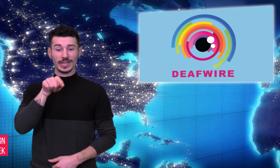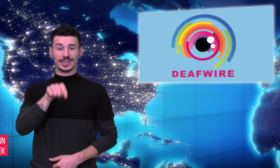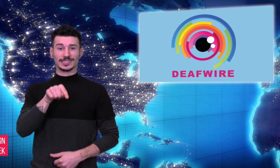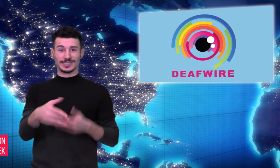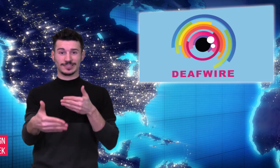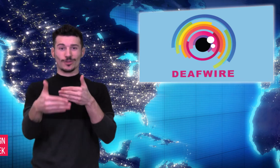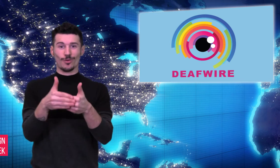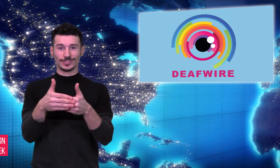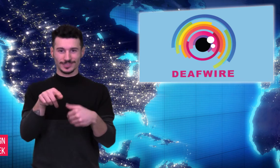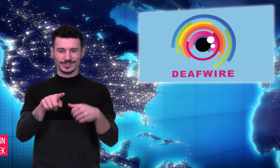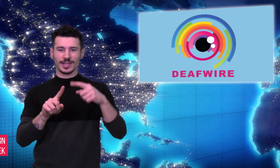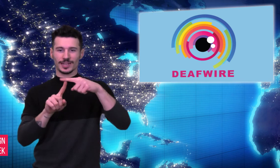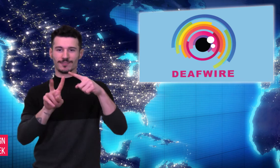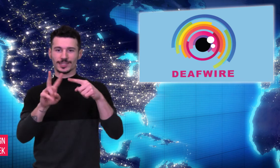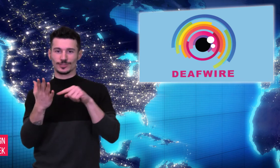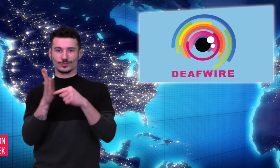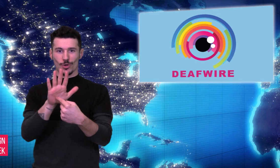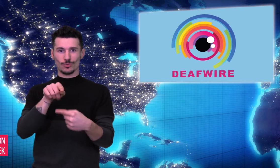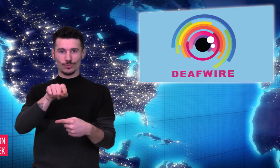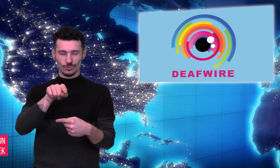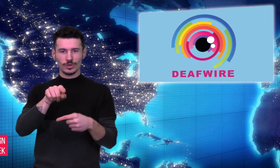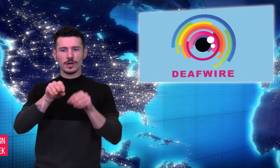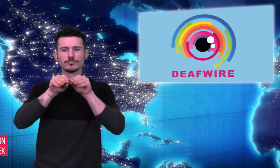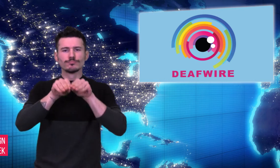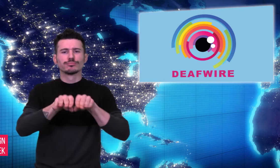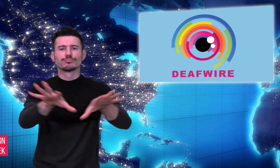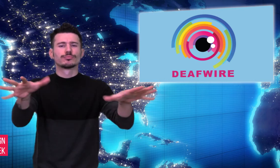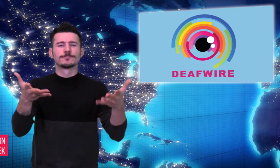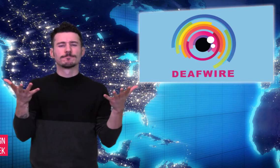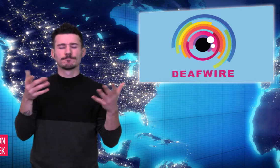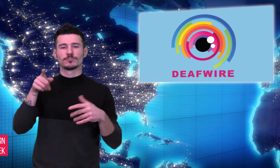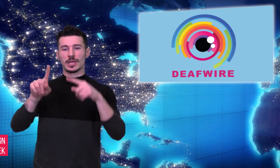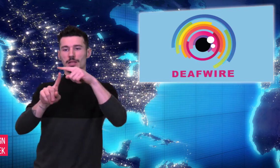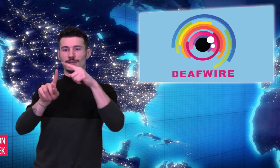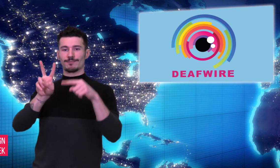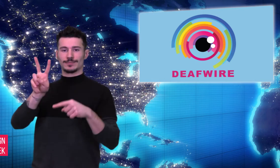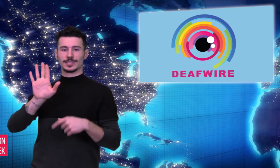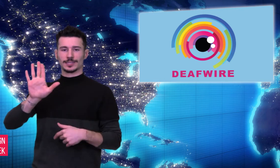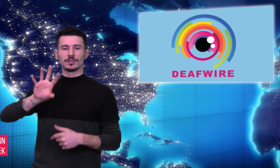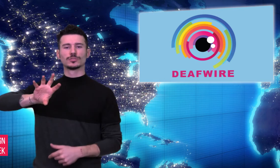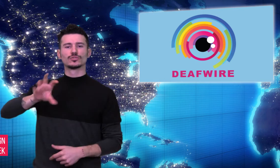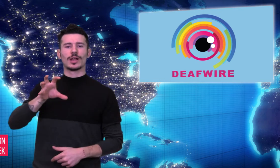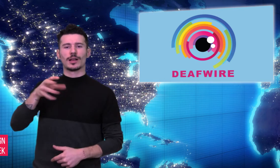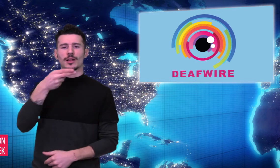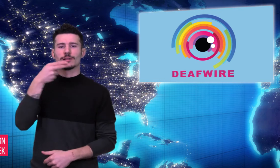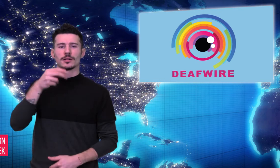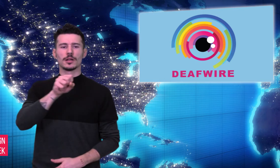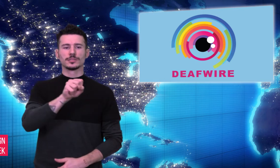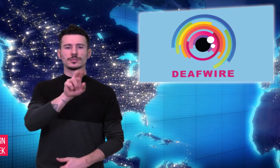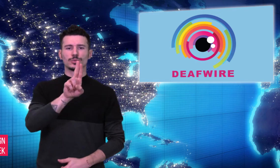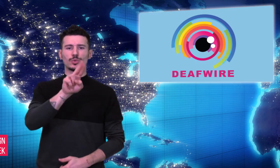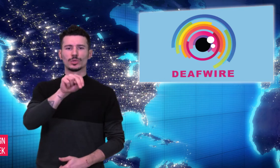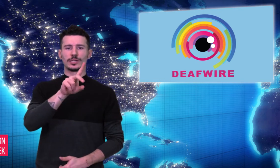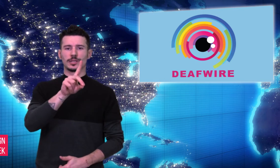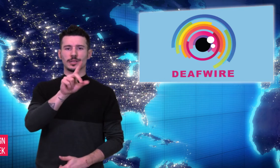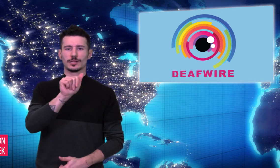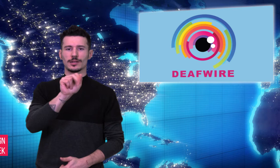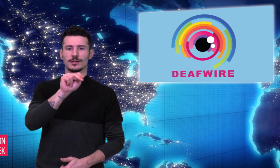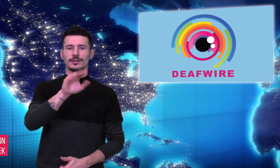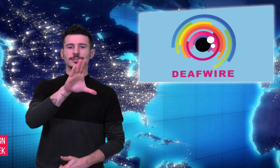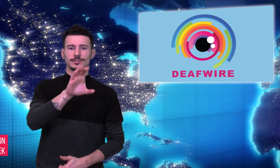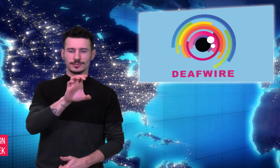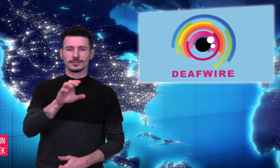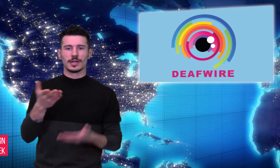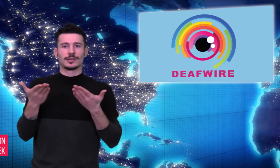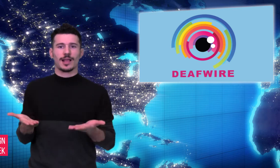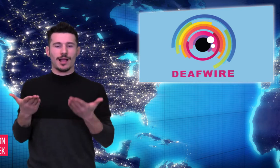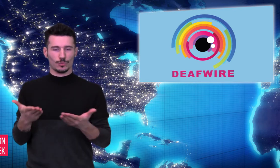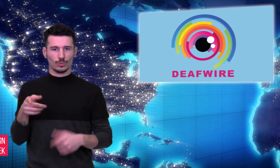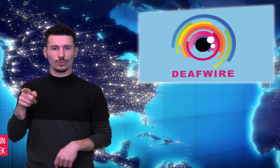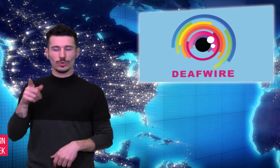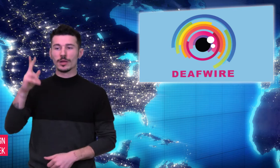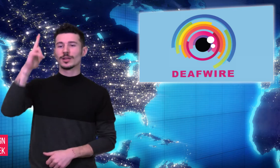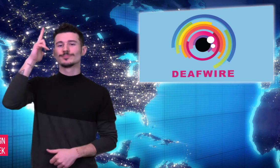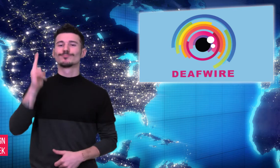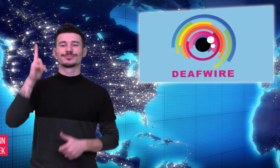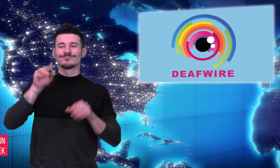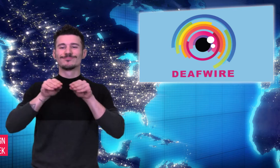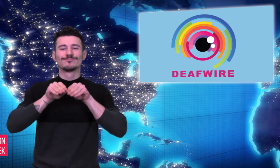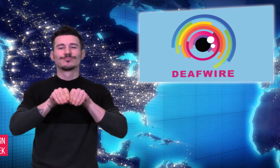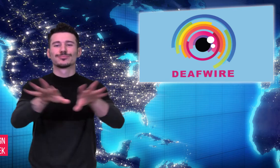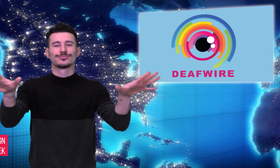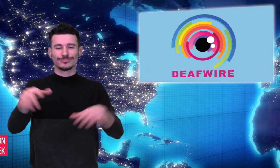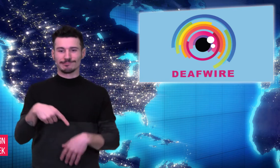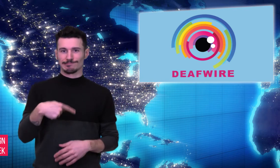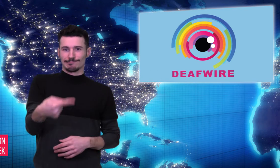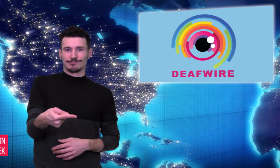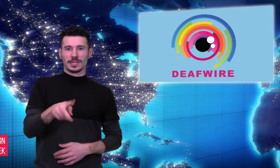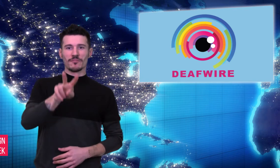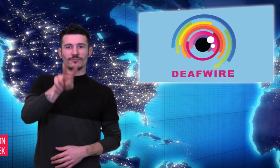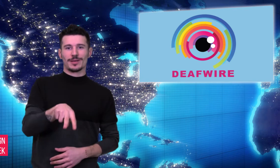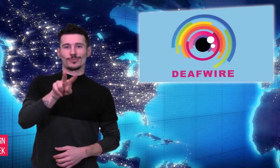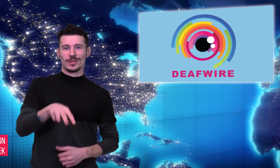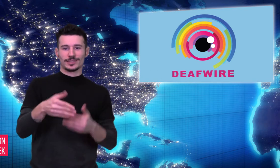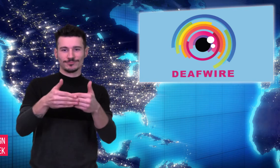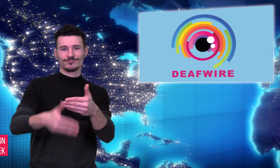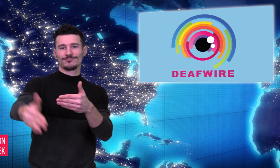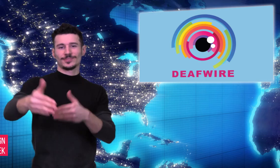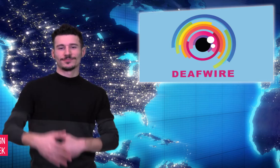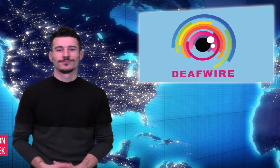in February, 2018.